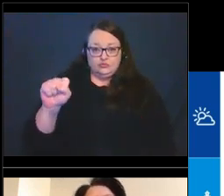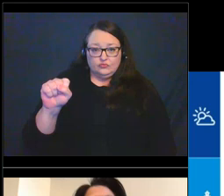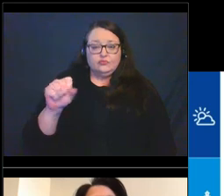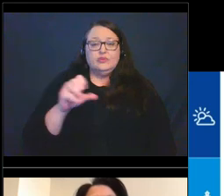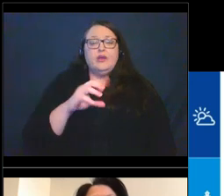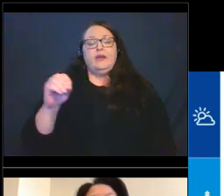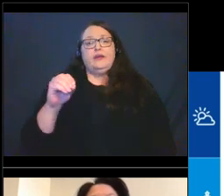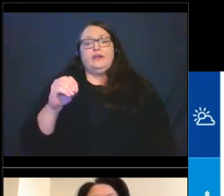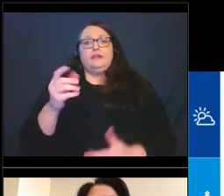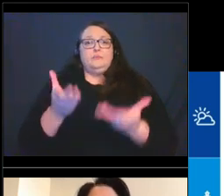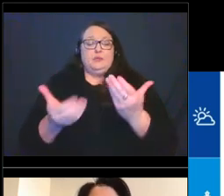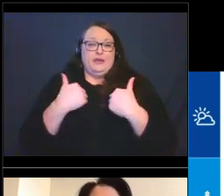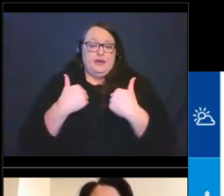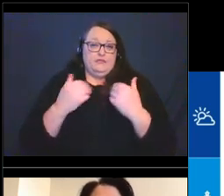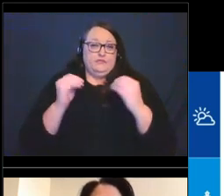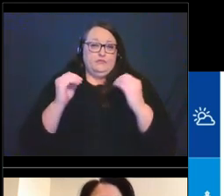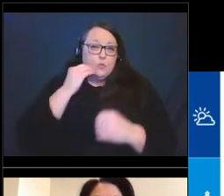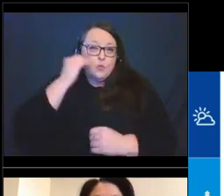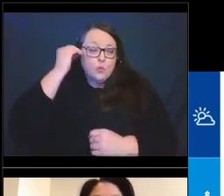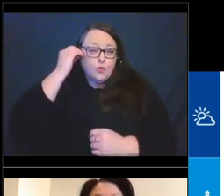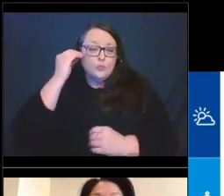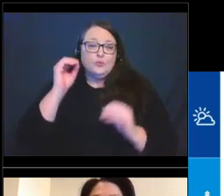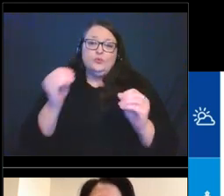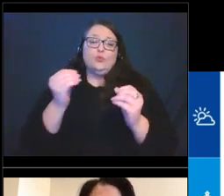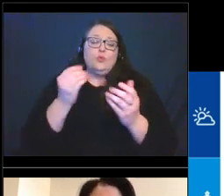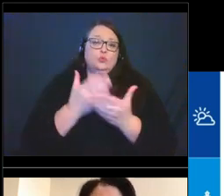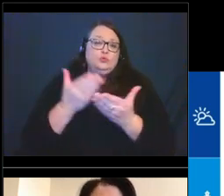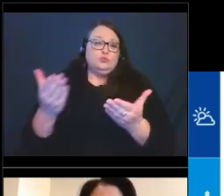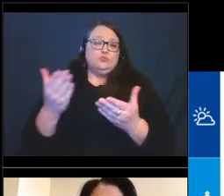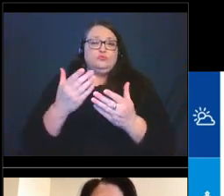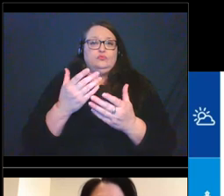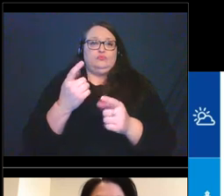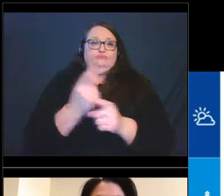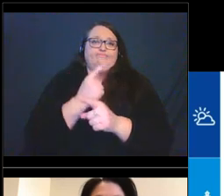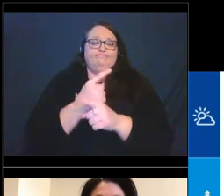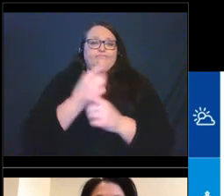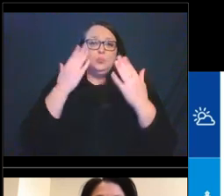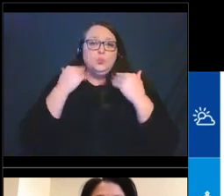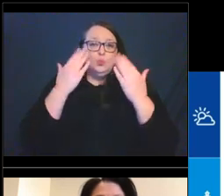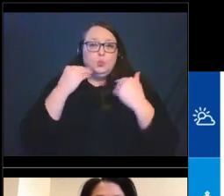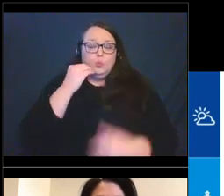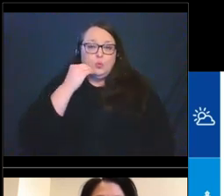be unhoused or lack the resources to properly cool their homes. It’s important to not forget